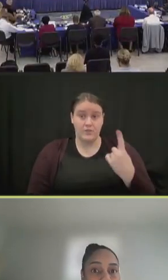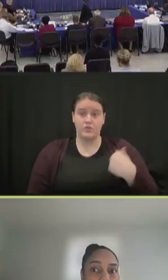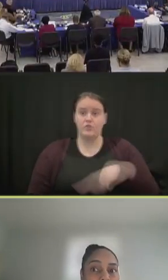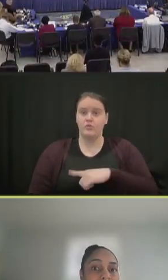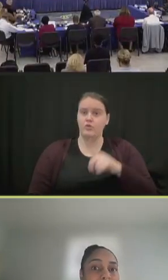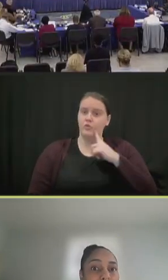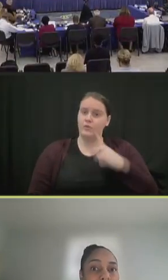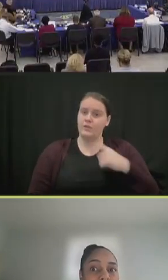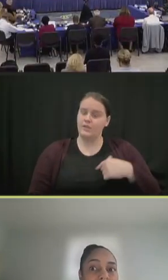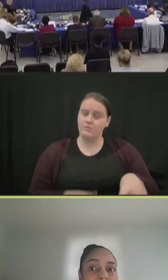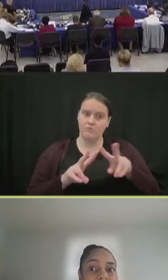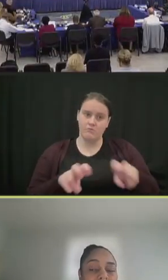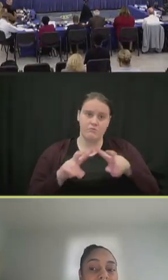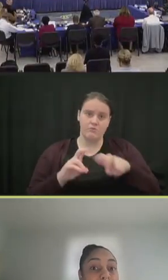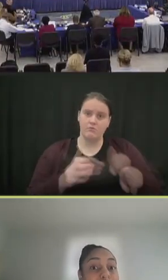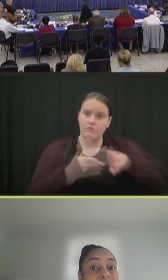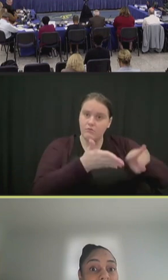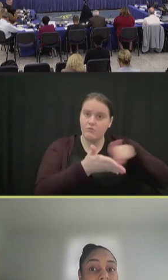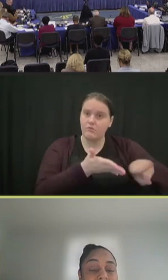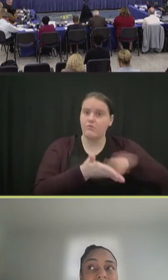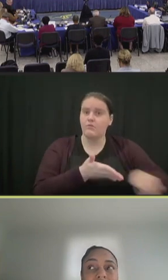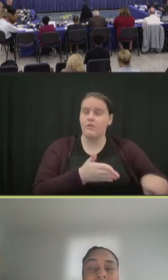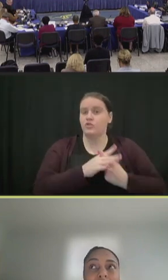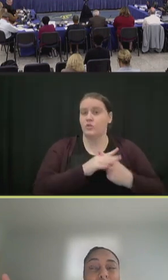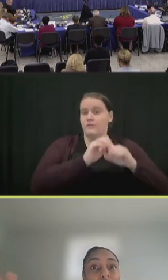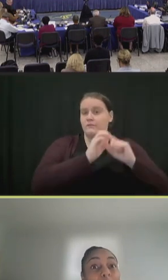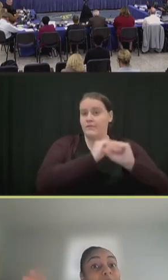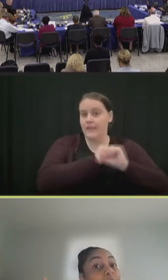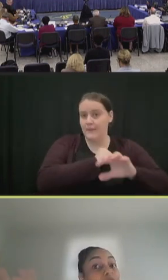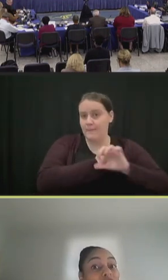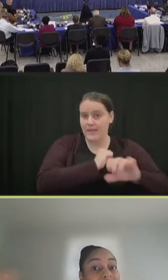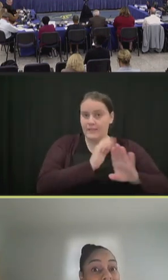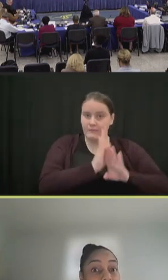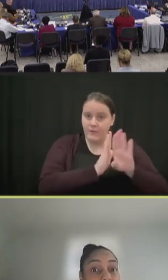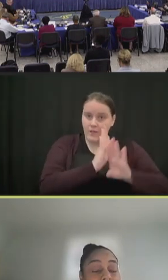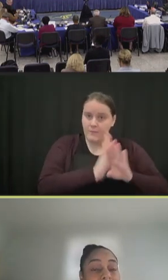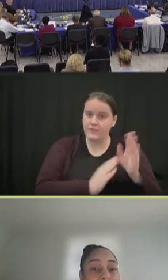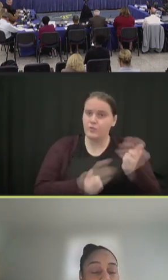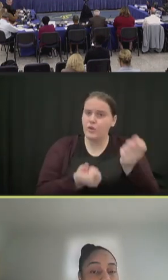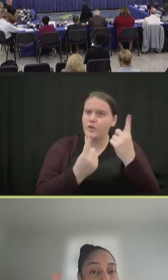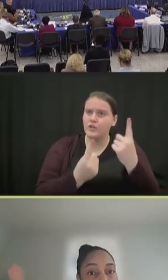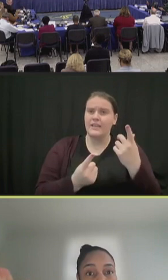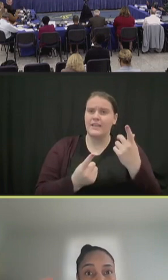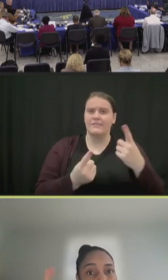research at the start of this thing to understand where people are now in terms of their knowledge